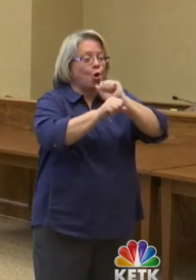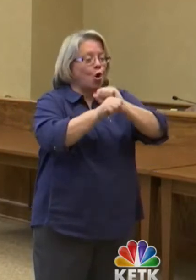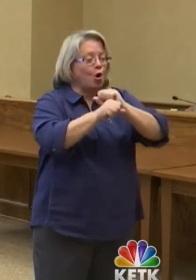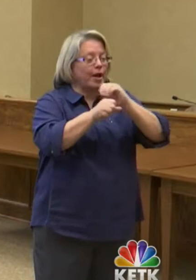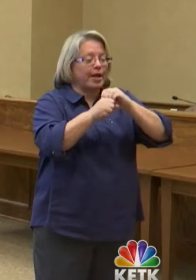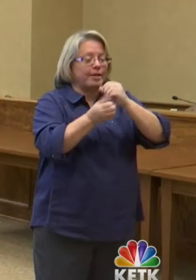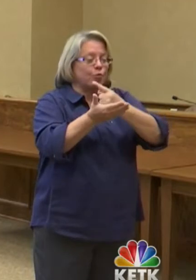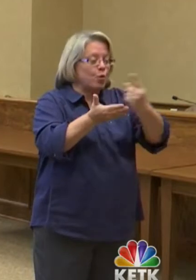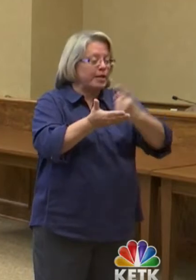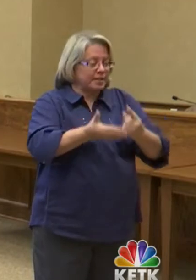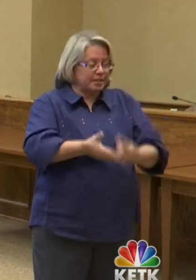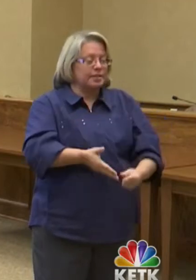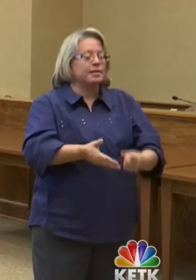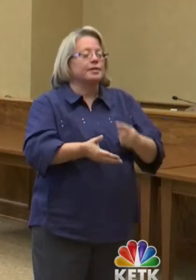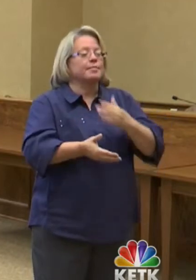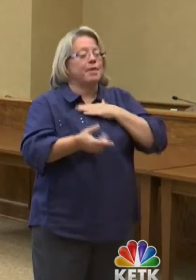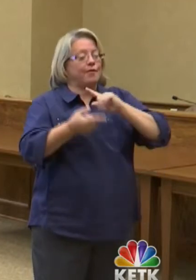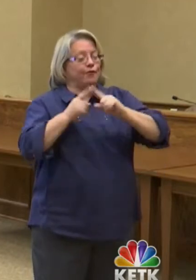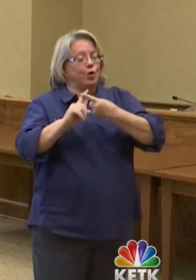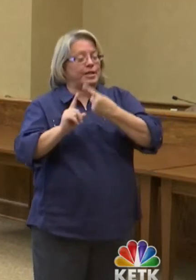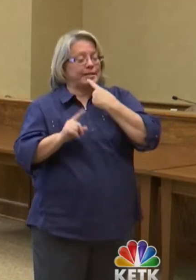LET'S BE DILIGENT IN OUR LIVES.